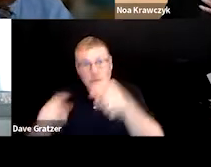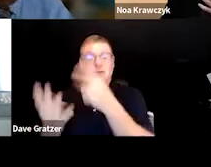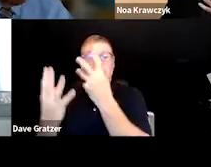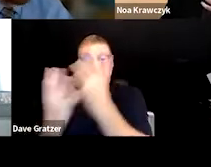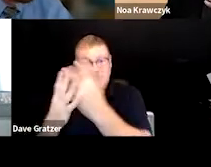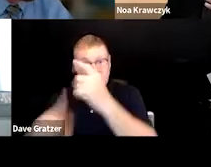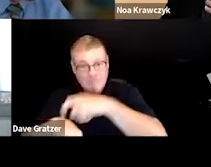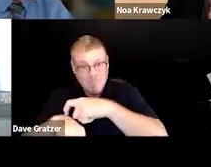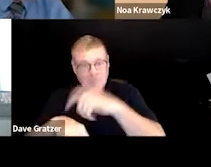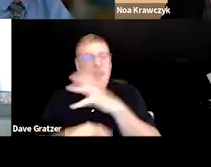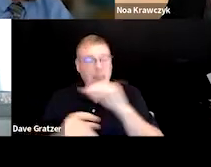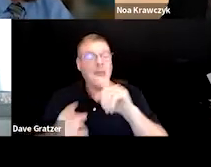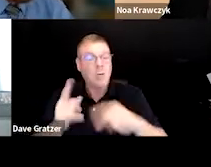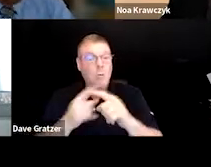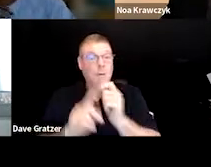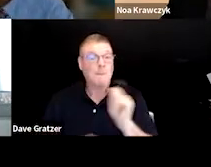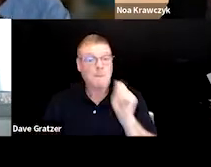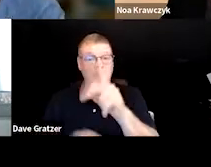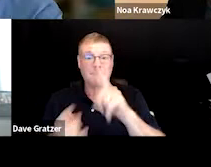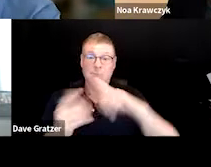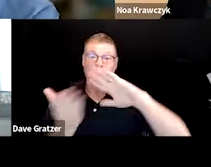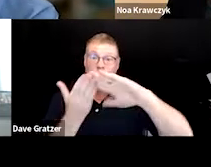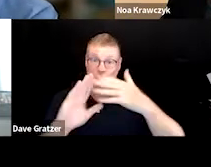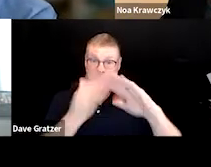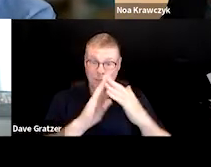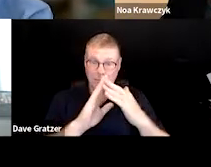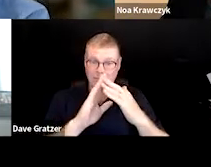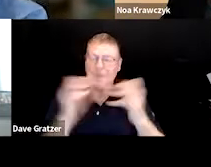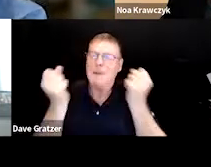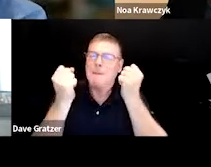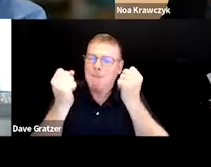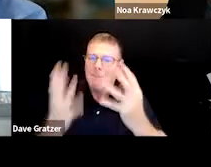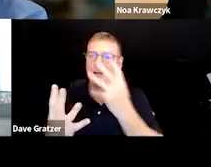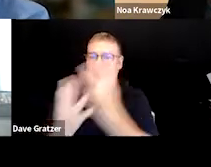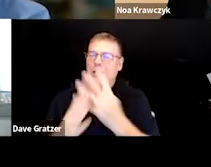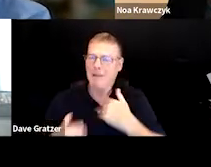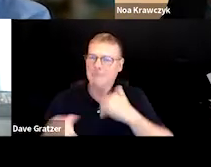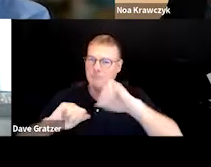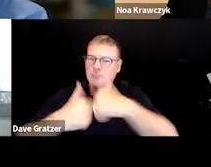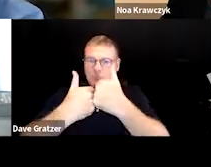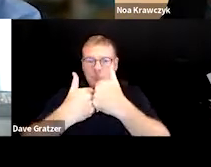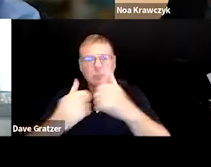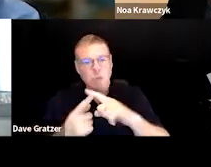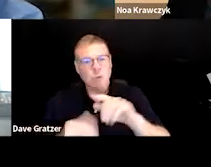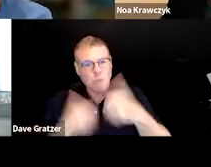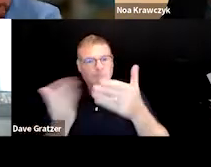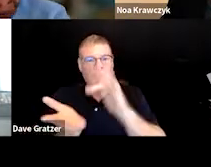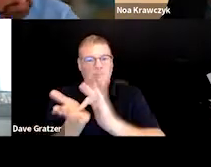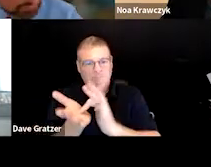and throughout their reentry back into the community. Many jails face challenges to providing medication-assisted treatment,